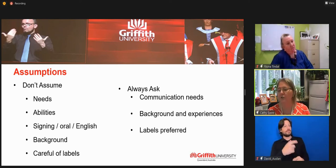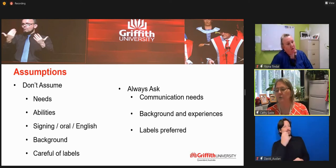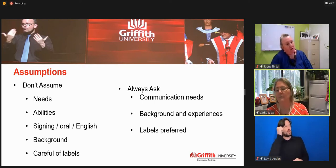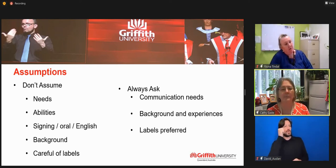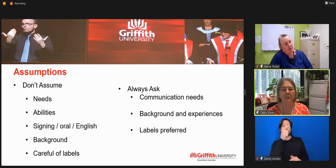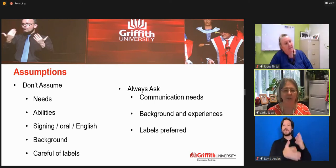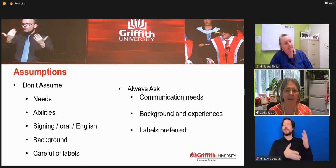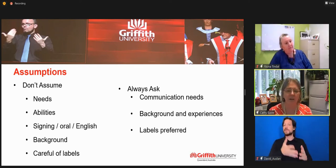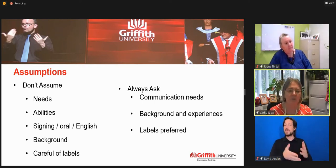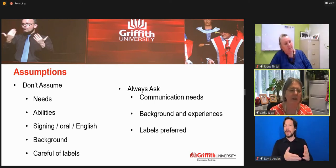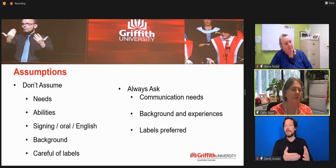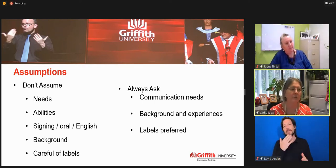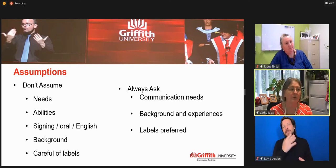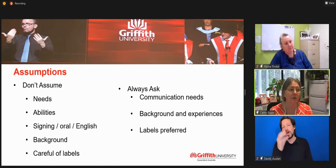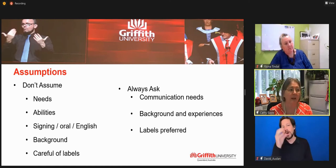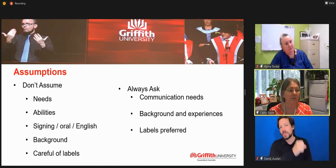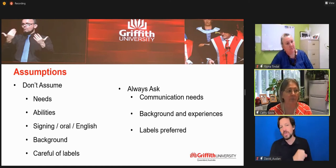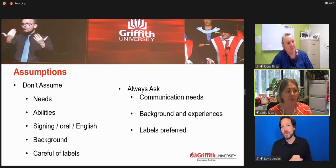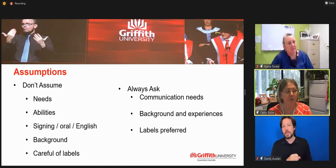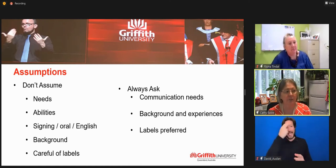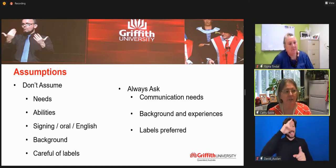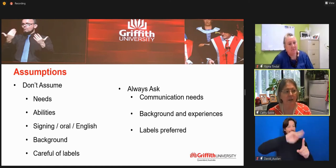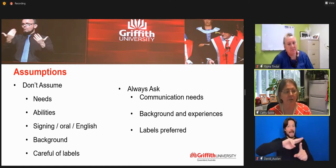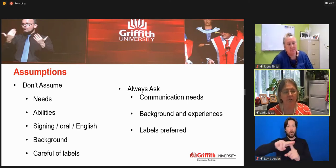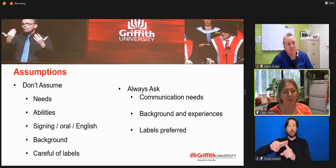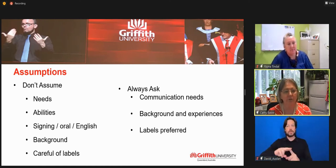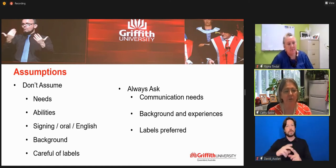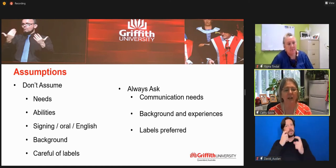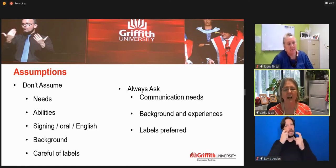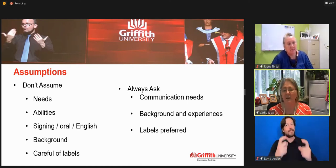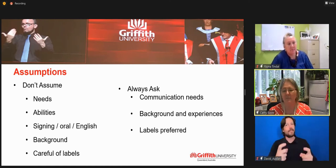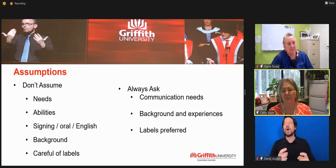assume and be very careful of labels. We have some students here at Griffith University that